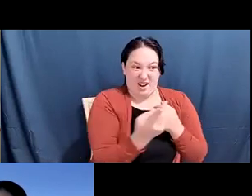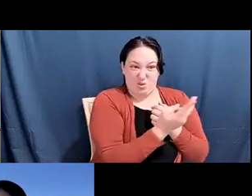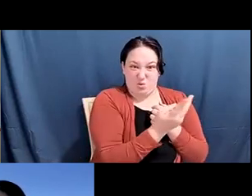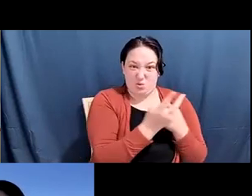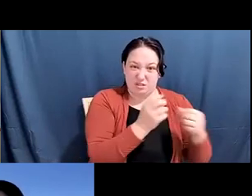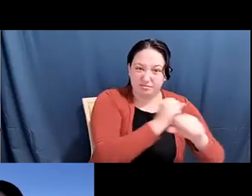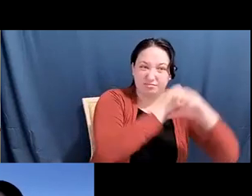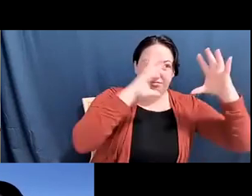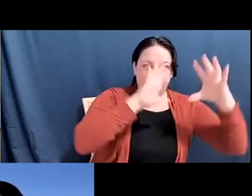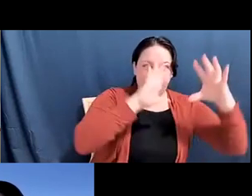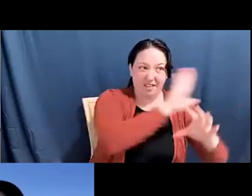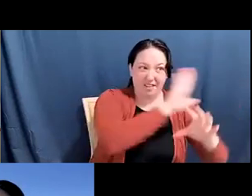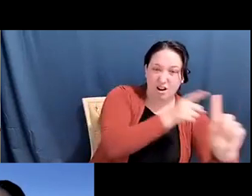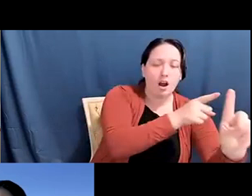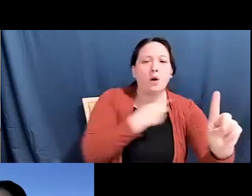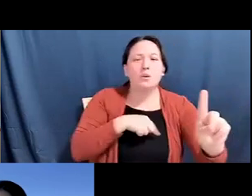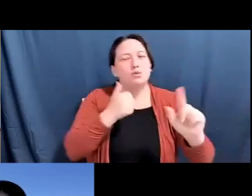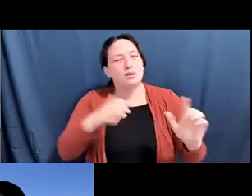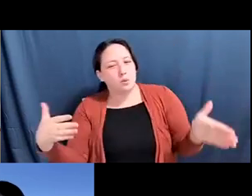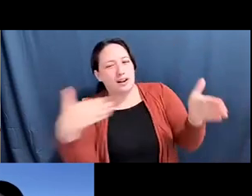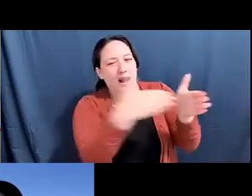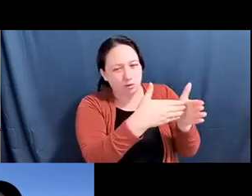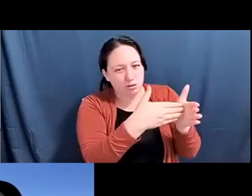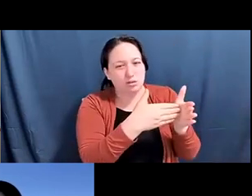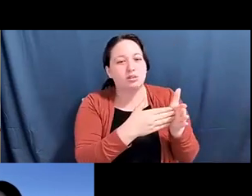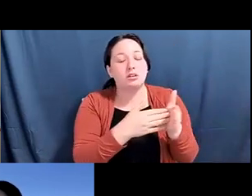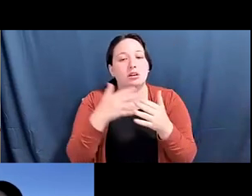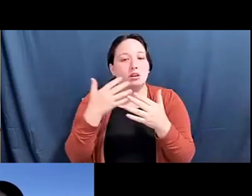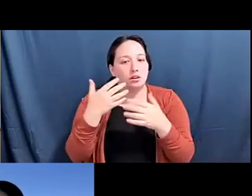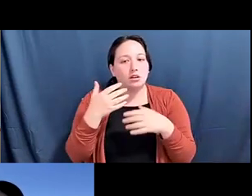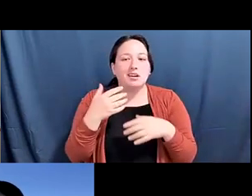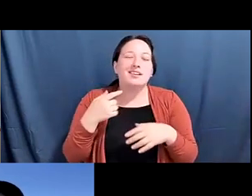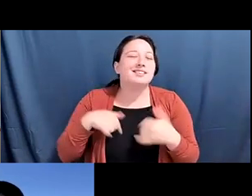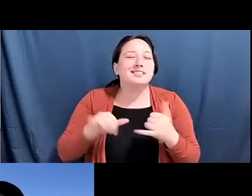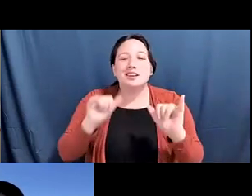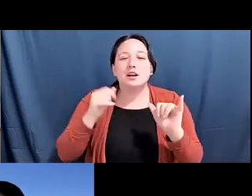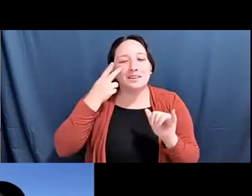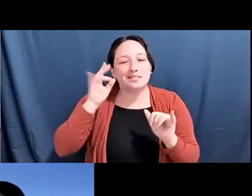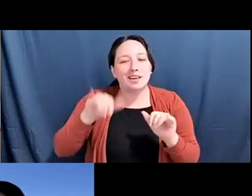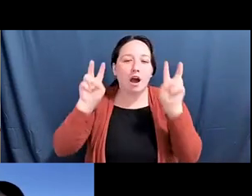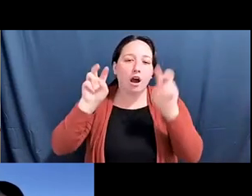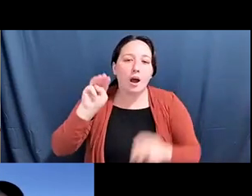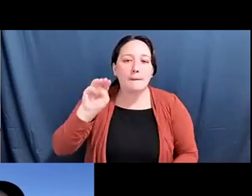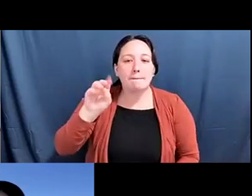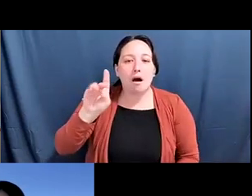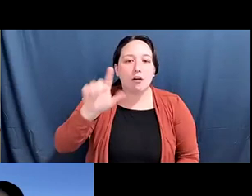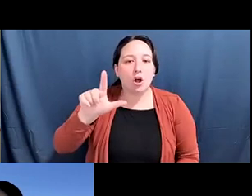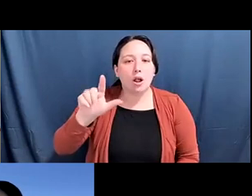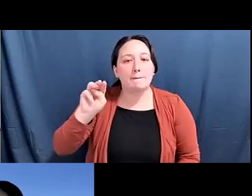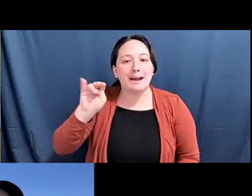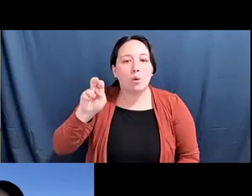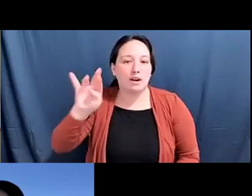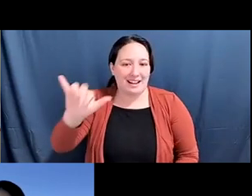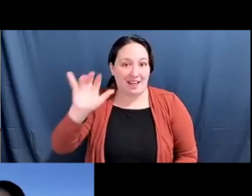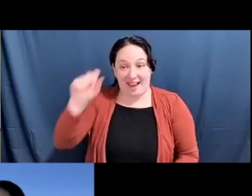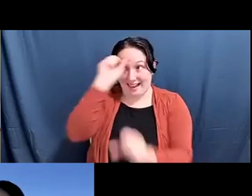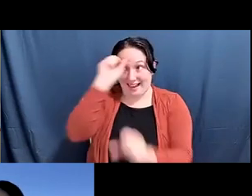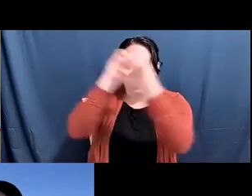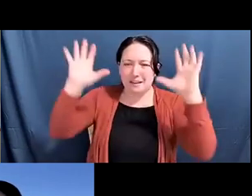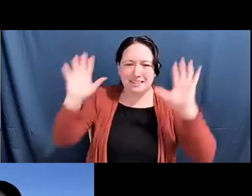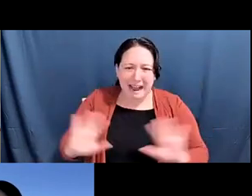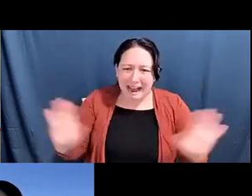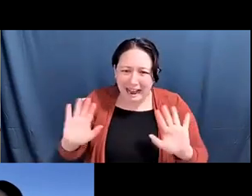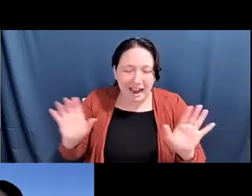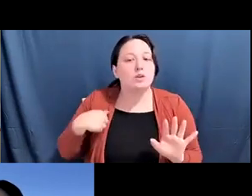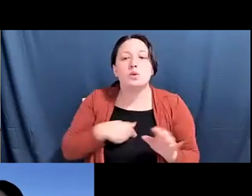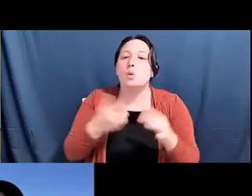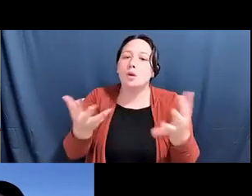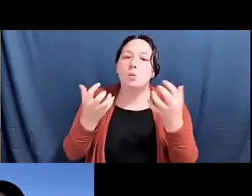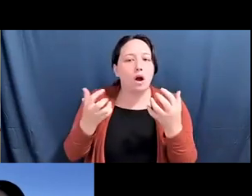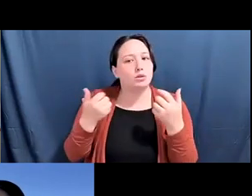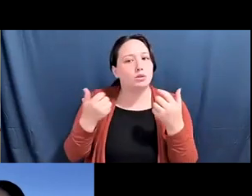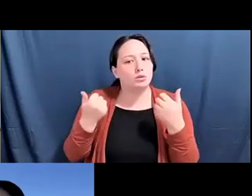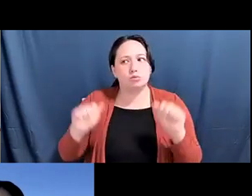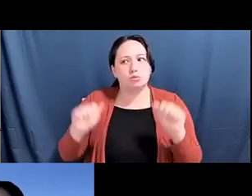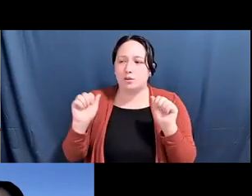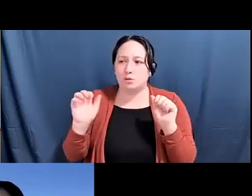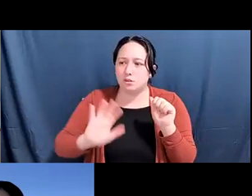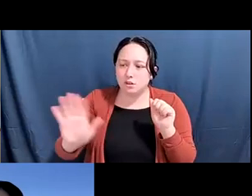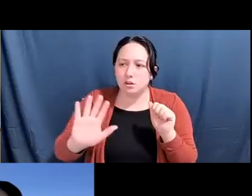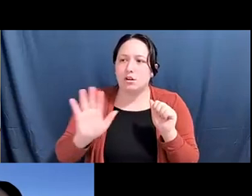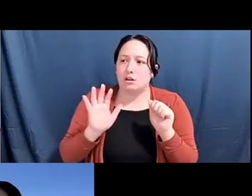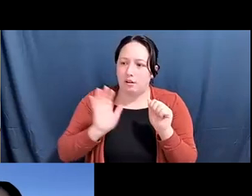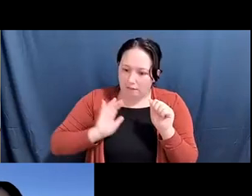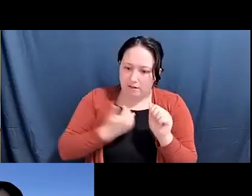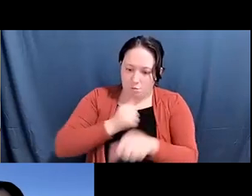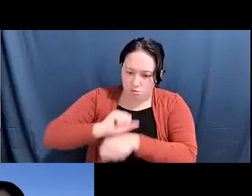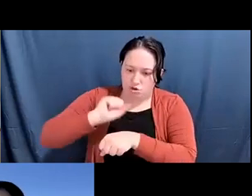Diane Fujino: so strongly still by the model minority image of Asian Americans. And so we thought well, what can we do to amplify the work of Asian American activists to center